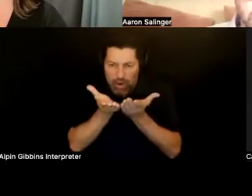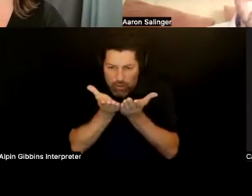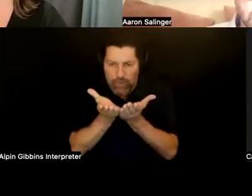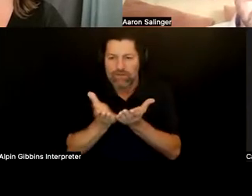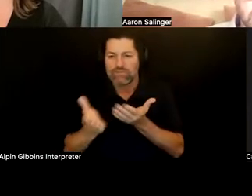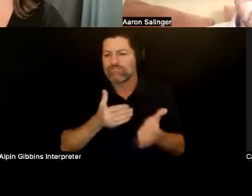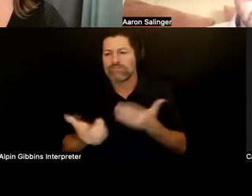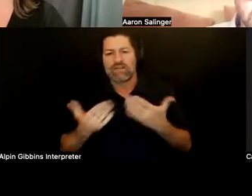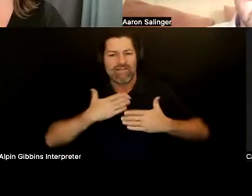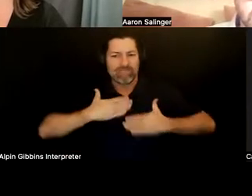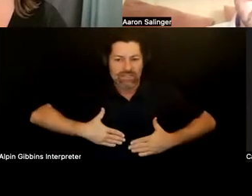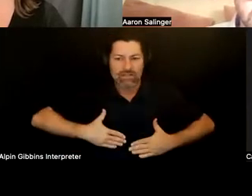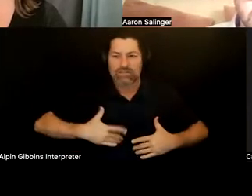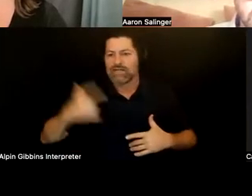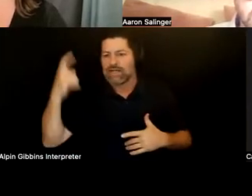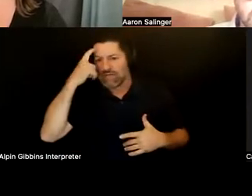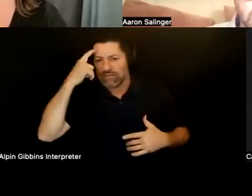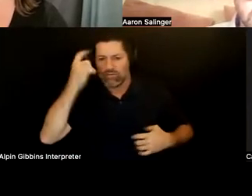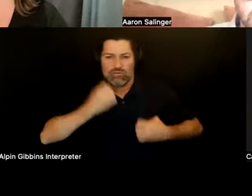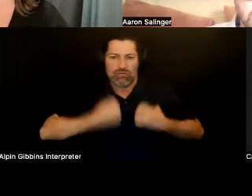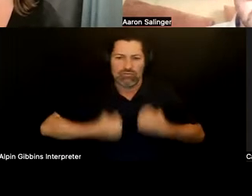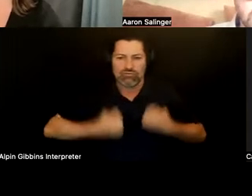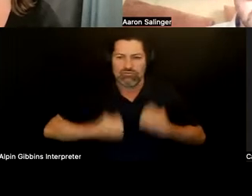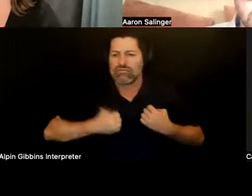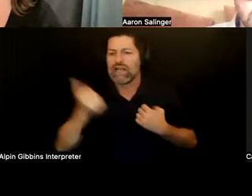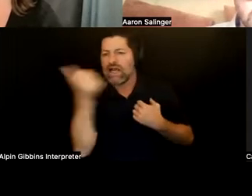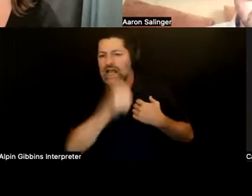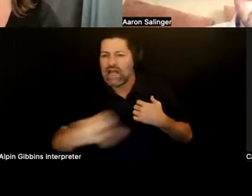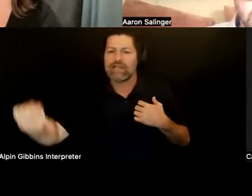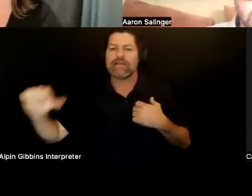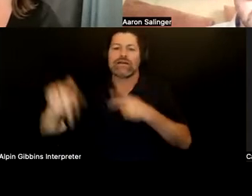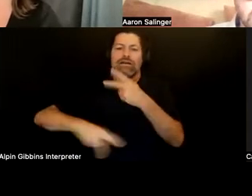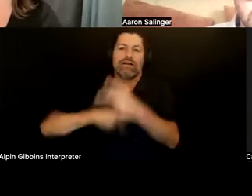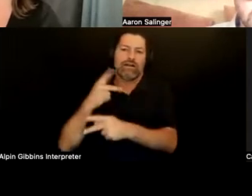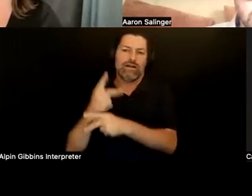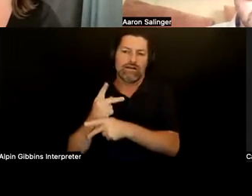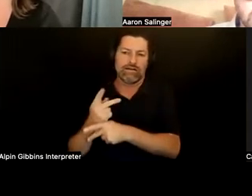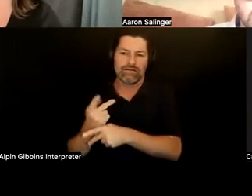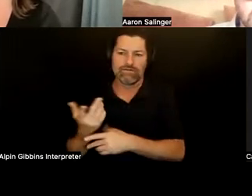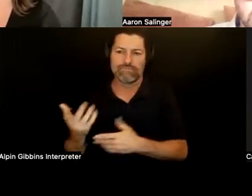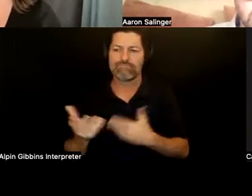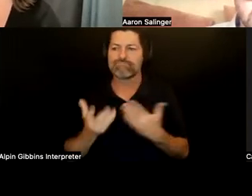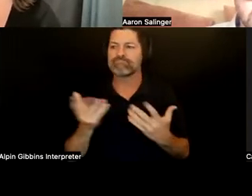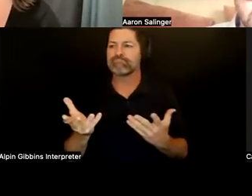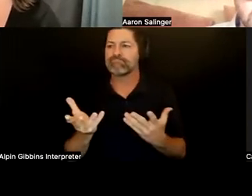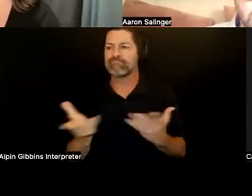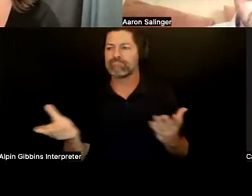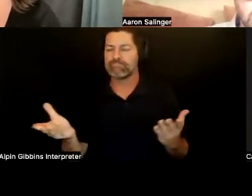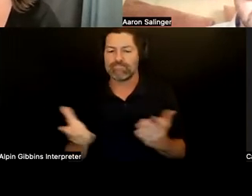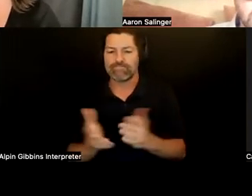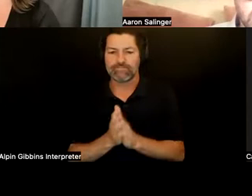19:47:28 that could be mental or emotional enslavement that could mean any kind of odd